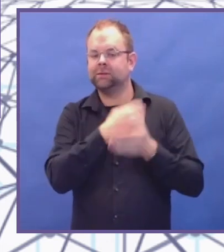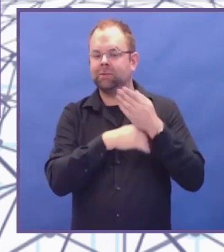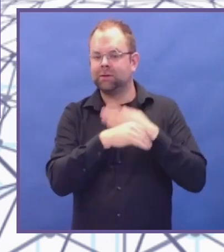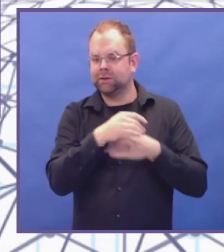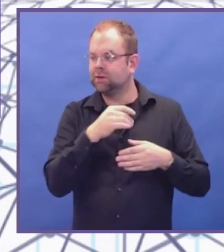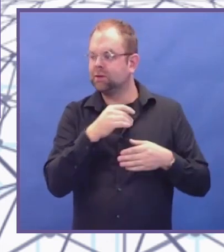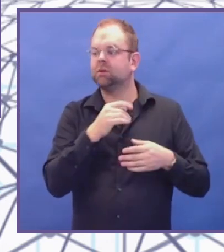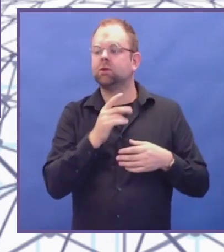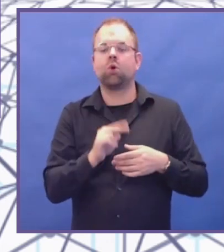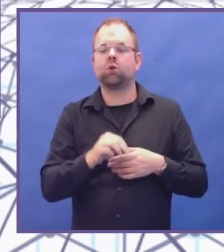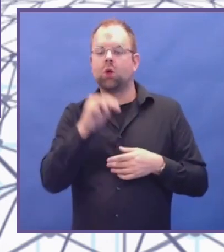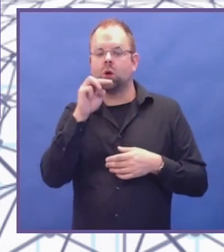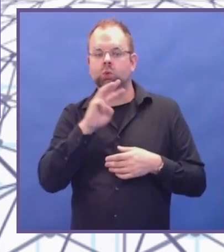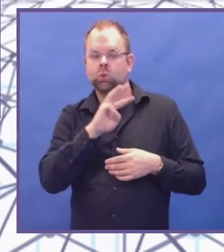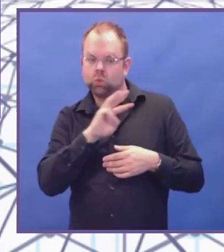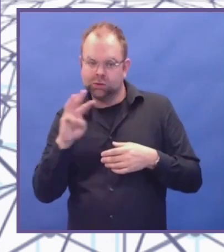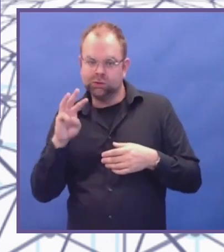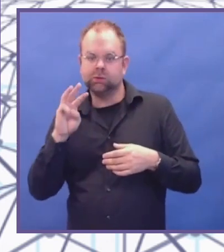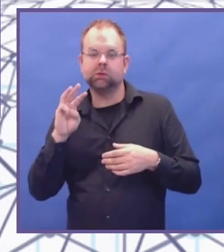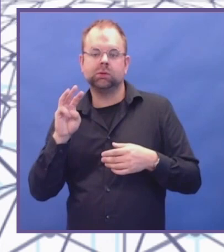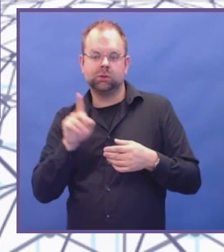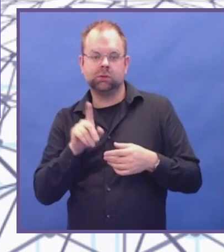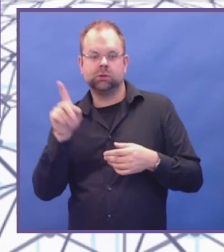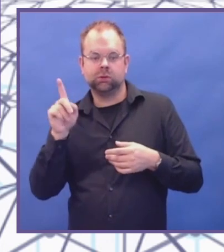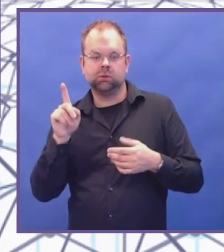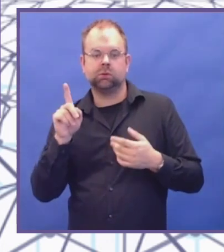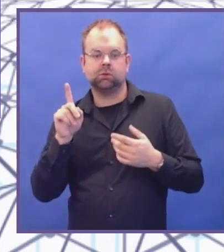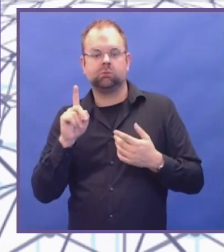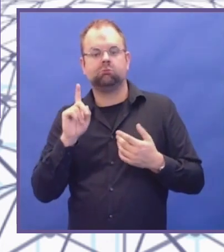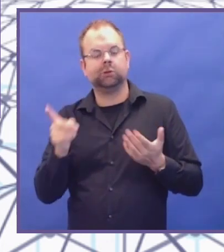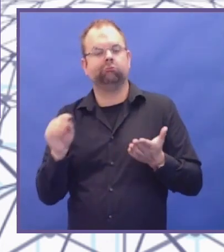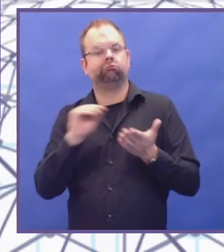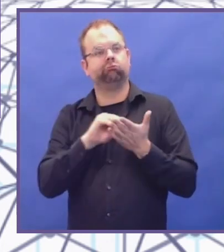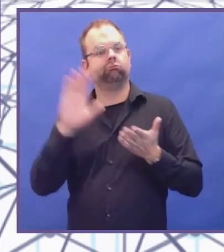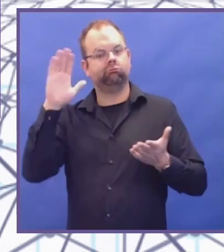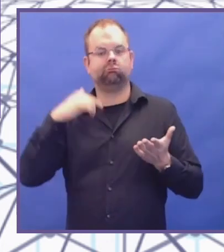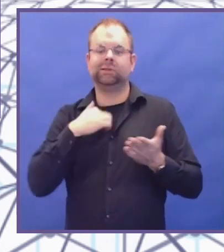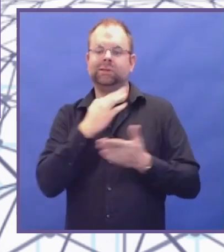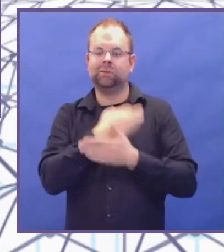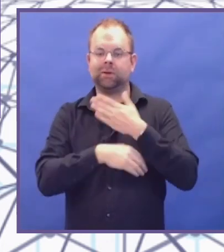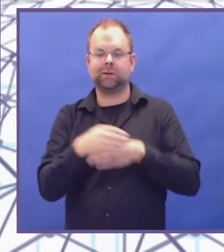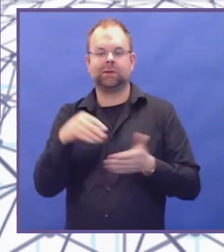For example, we will also not capture the benefits of at outside those two domains.